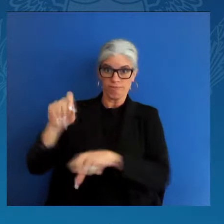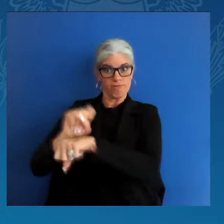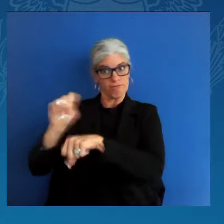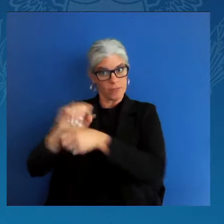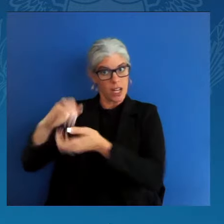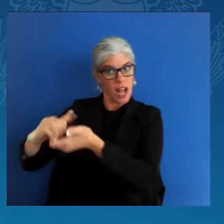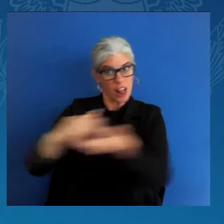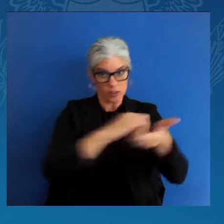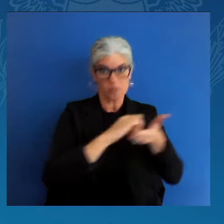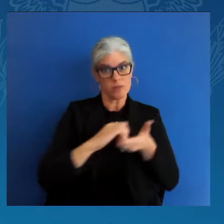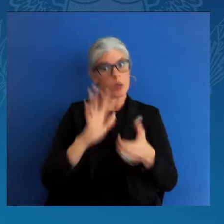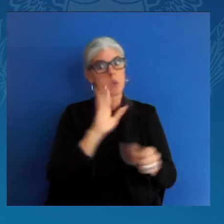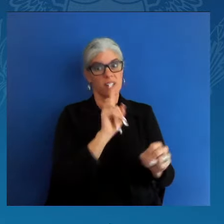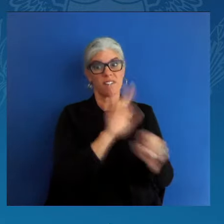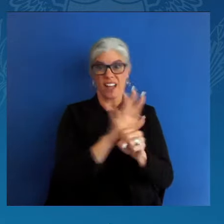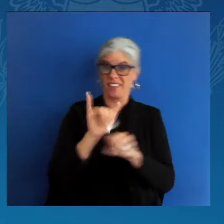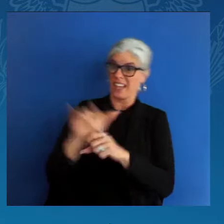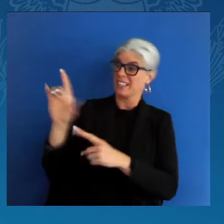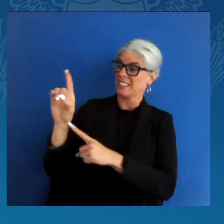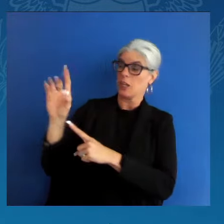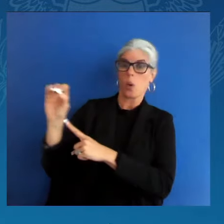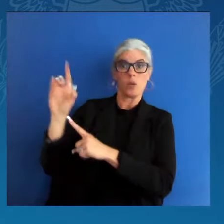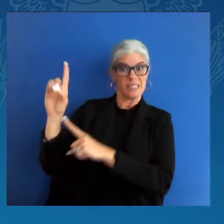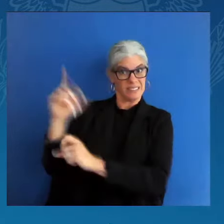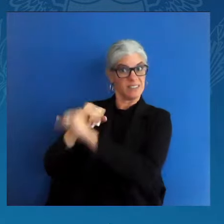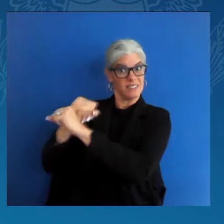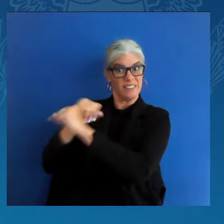increasingly develop their own military space capacity,